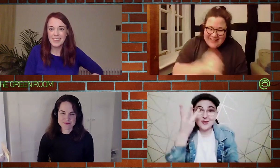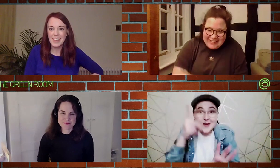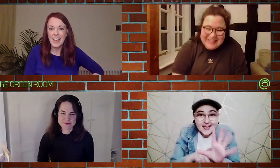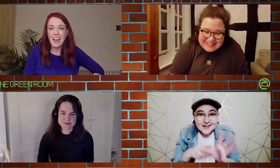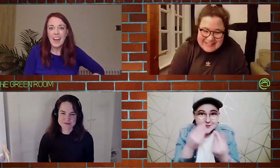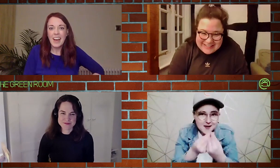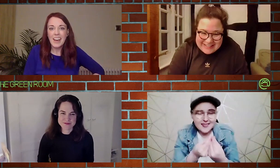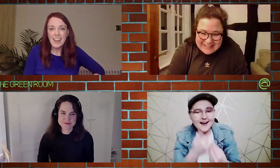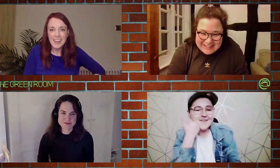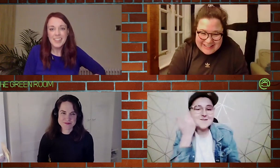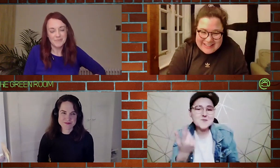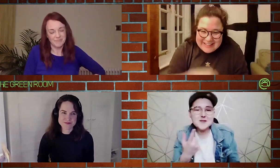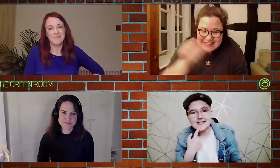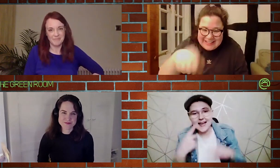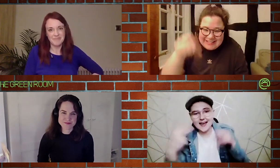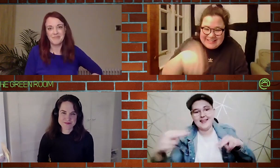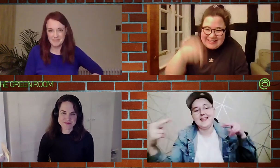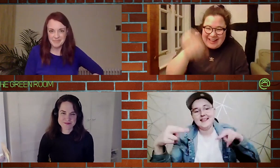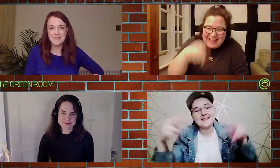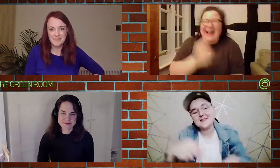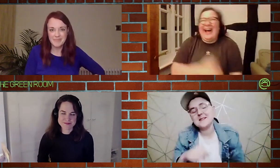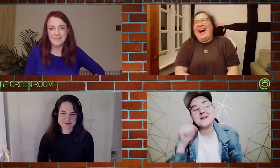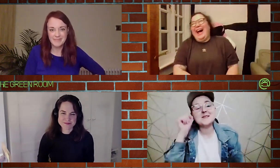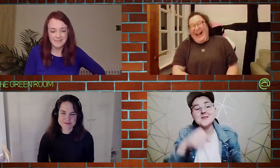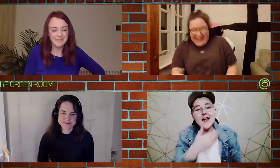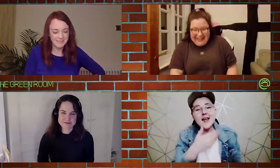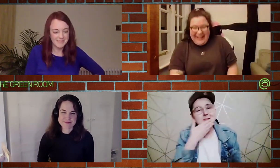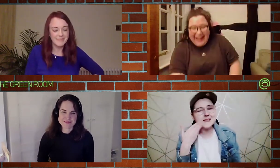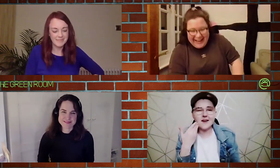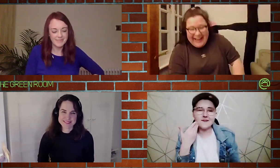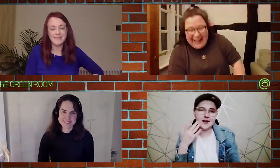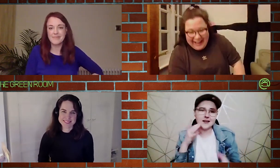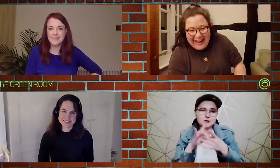We've worked together many many times over the years and every time we have a great time.